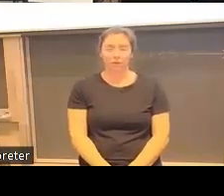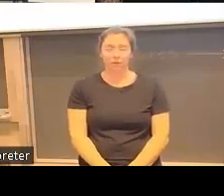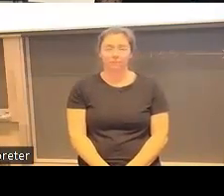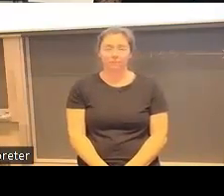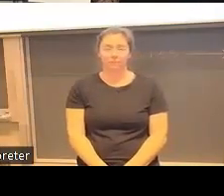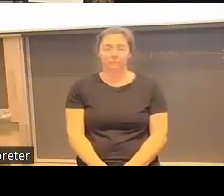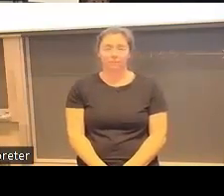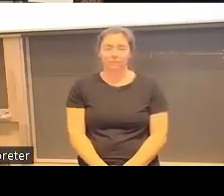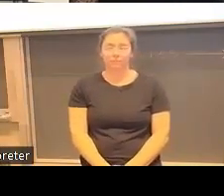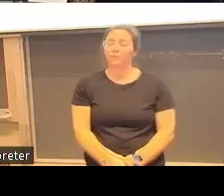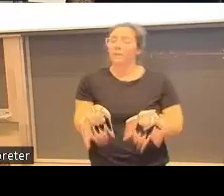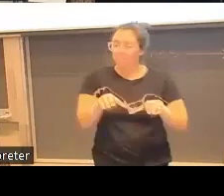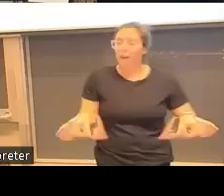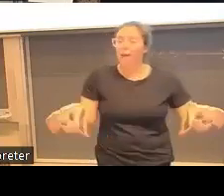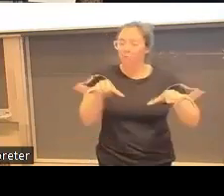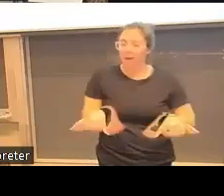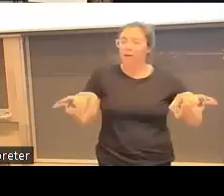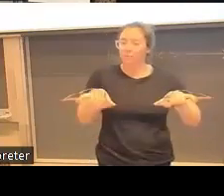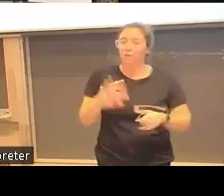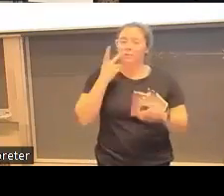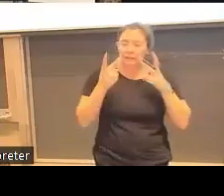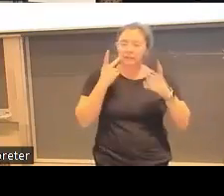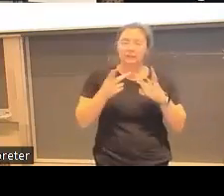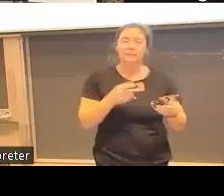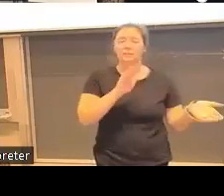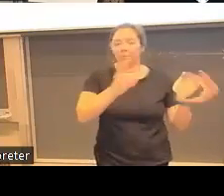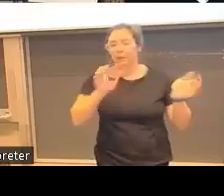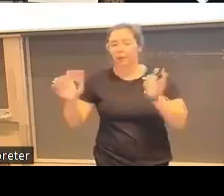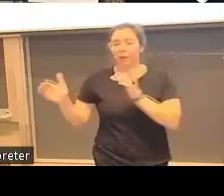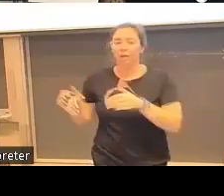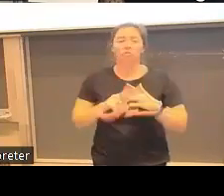these patterns of varied communication behaviors between Services were observed from start to close